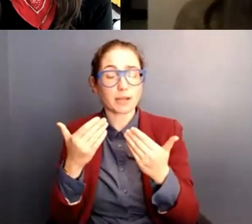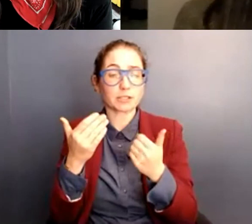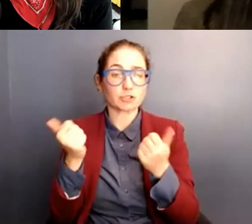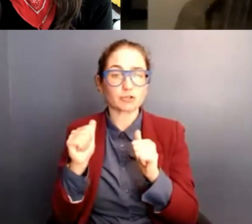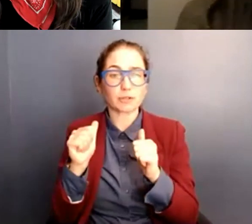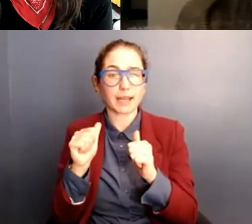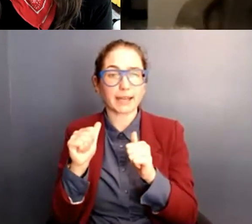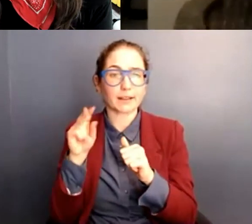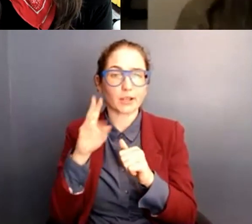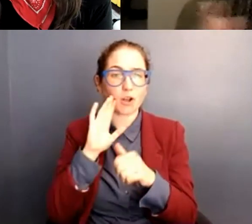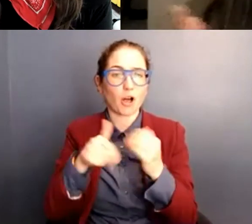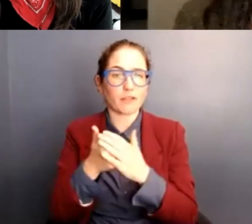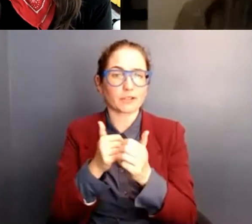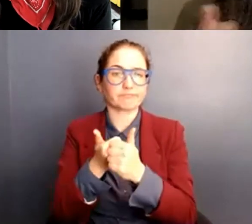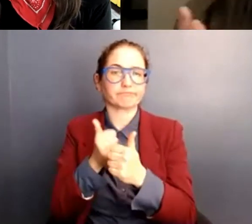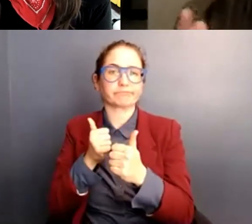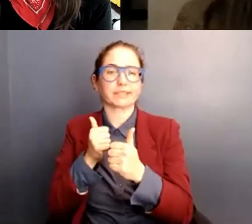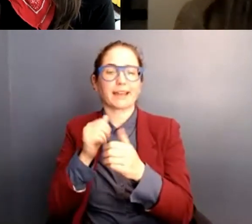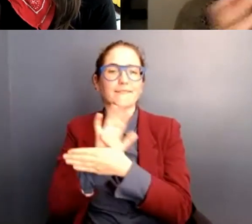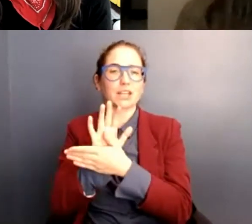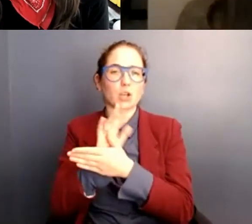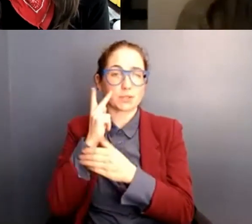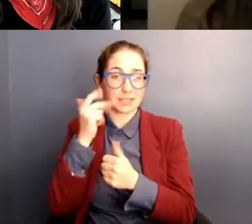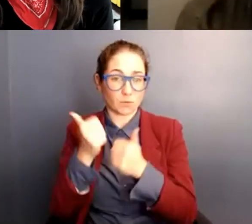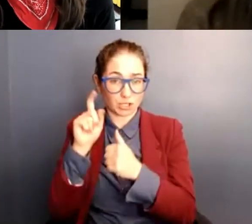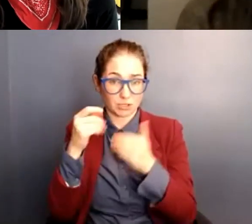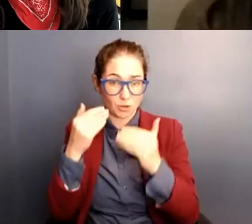of videos and see what you need to start captioning and maybe